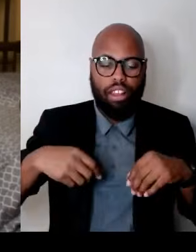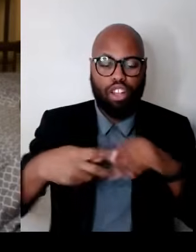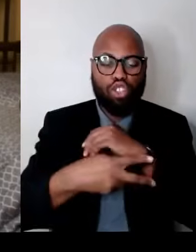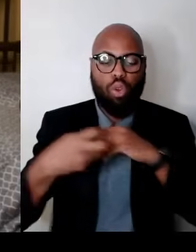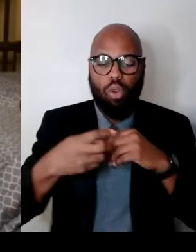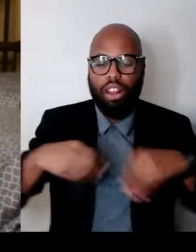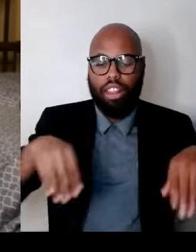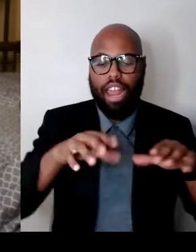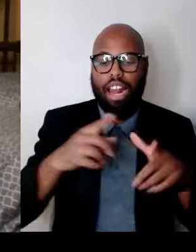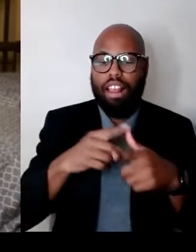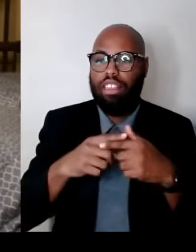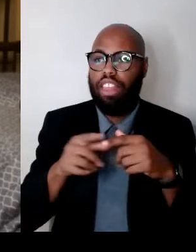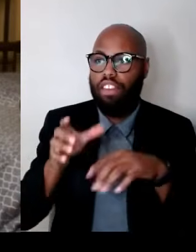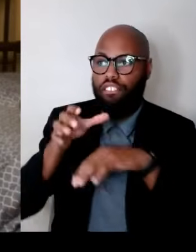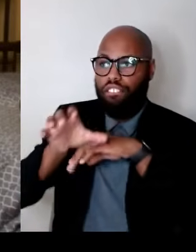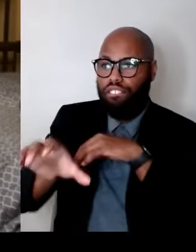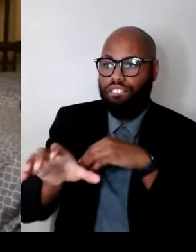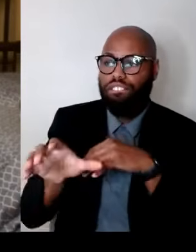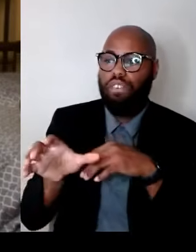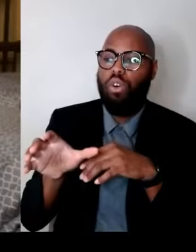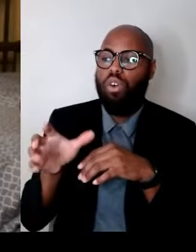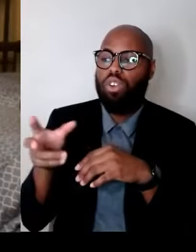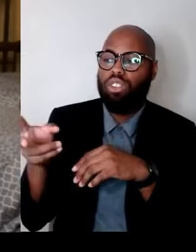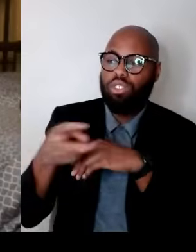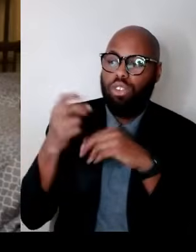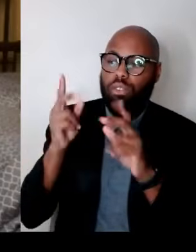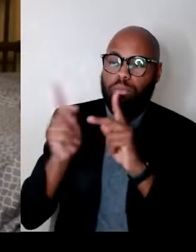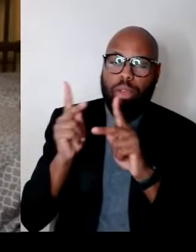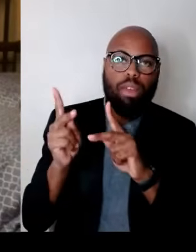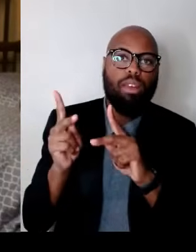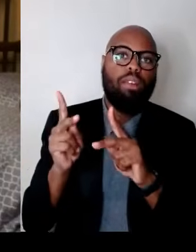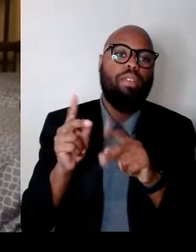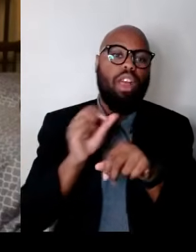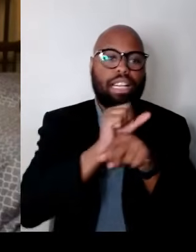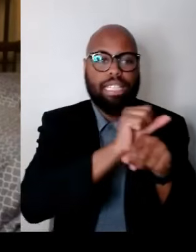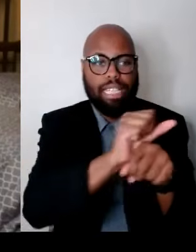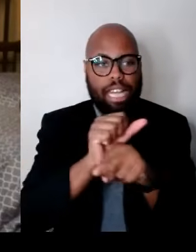And then there is a whole separation of families,